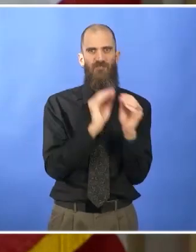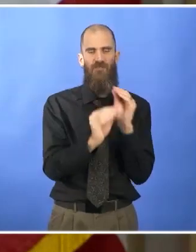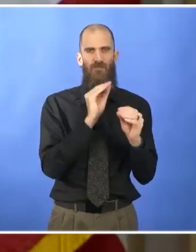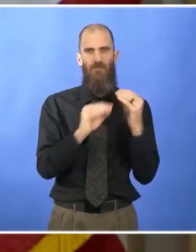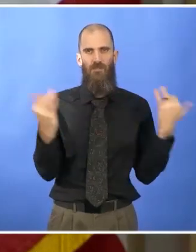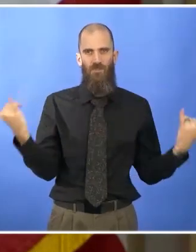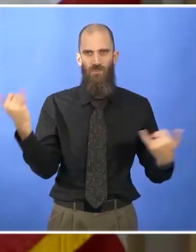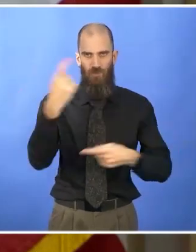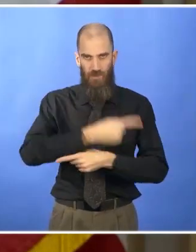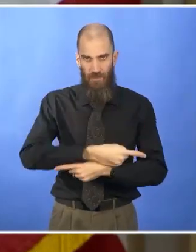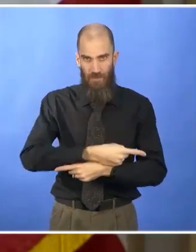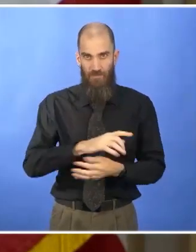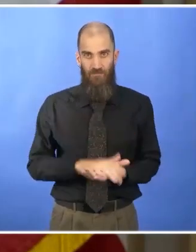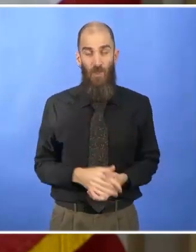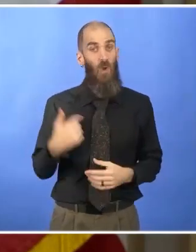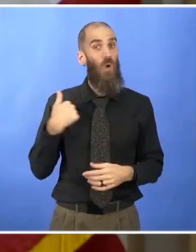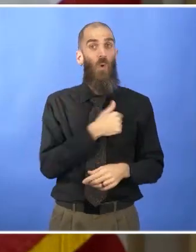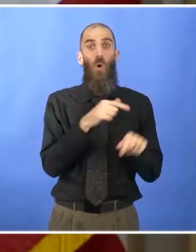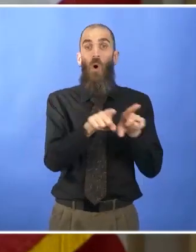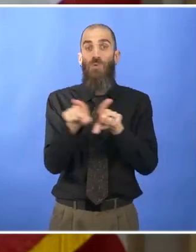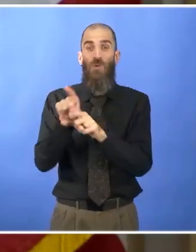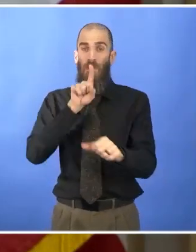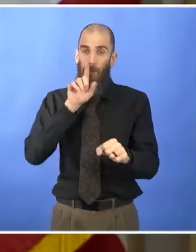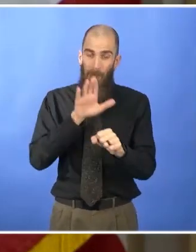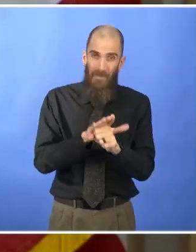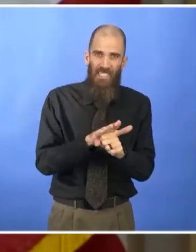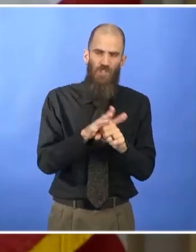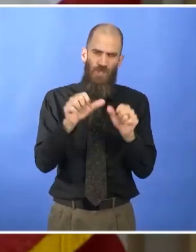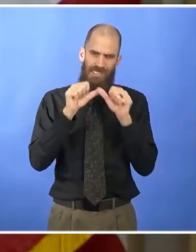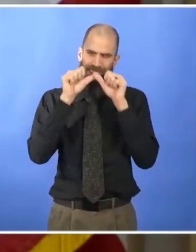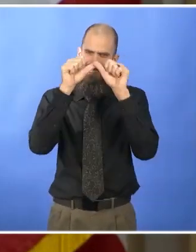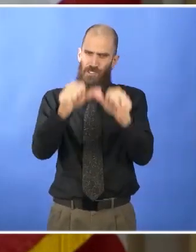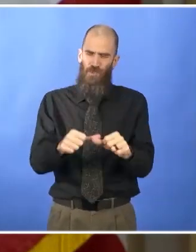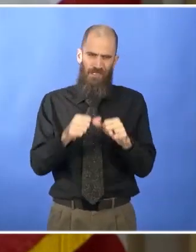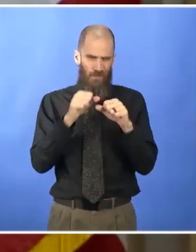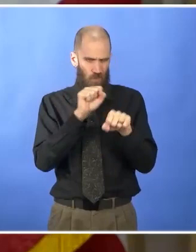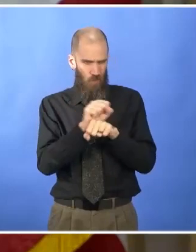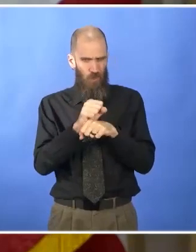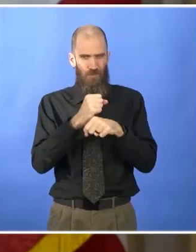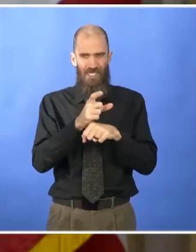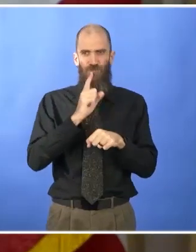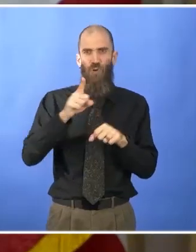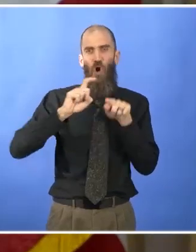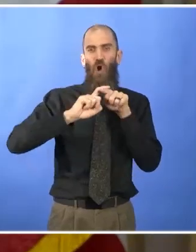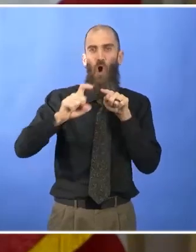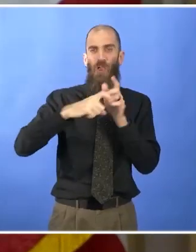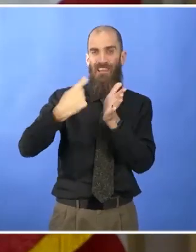AND FAIR FOR ALL. THAT IS WHY TODAY, WE ALSO